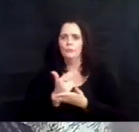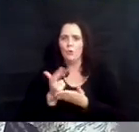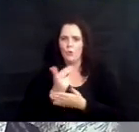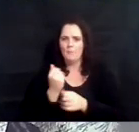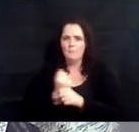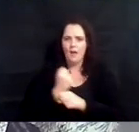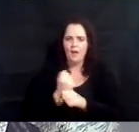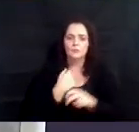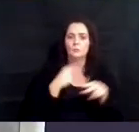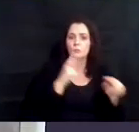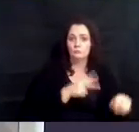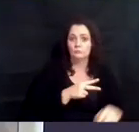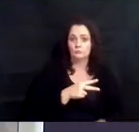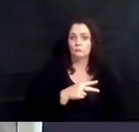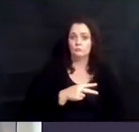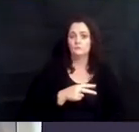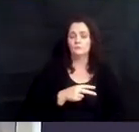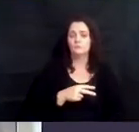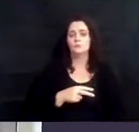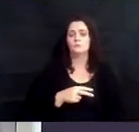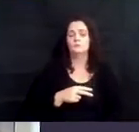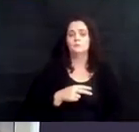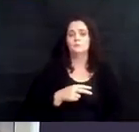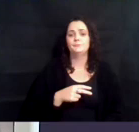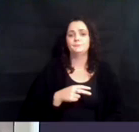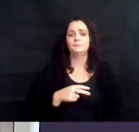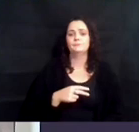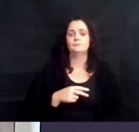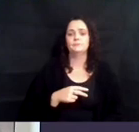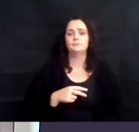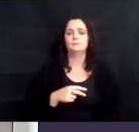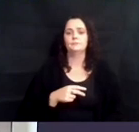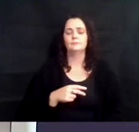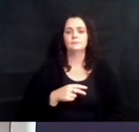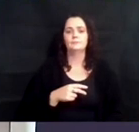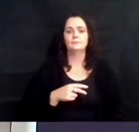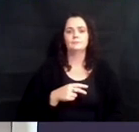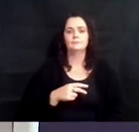There's our little banner waving fellow, right there, you see him